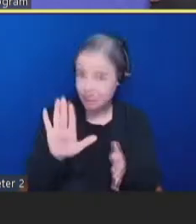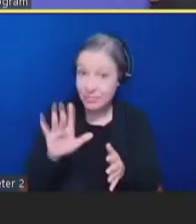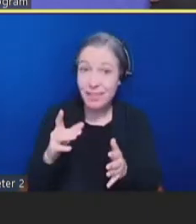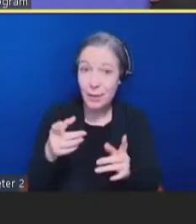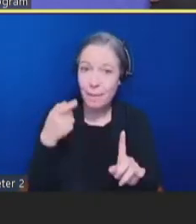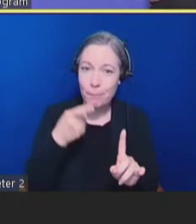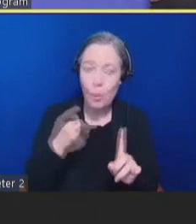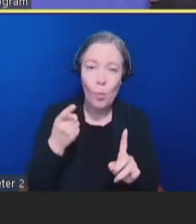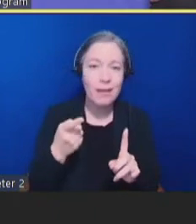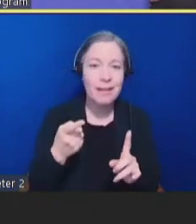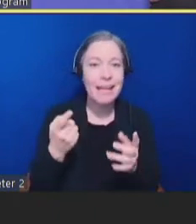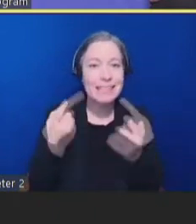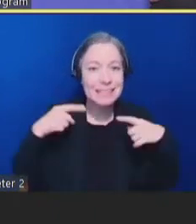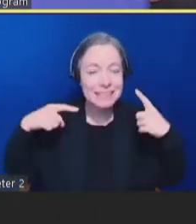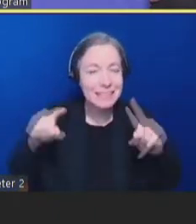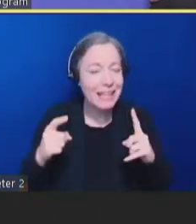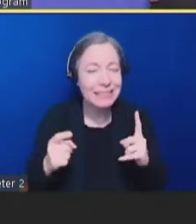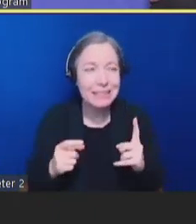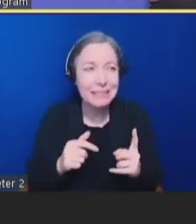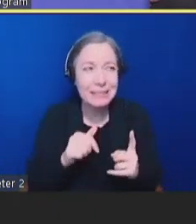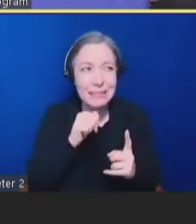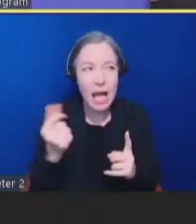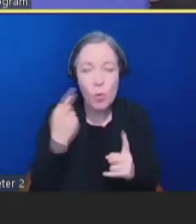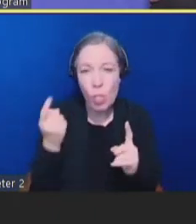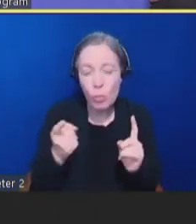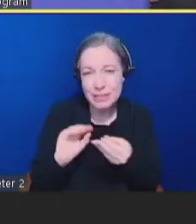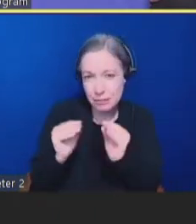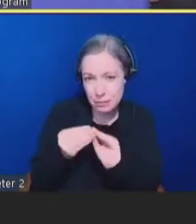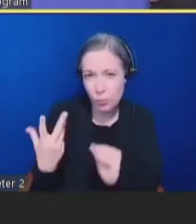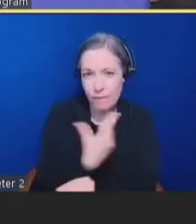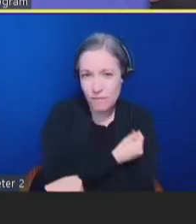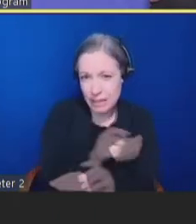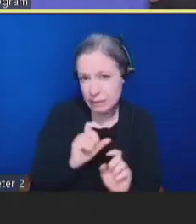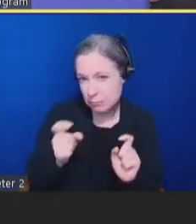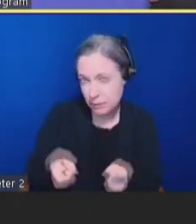the number of vaccines that were administered, but by the ability to create that dialogue in